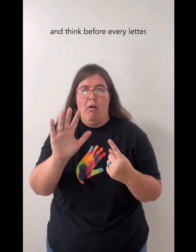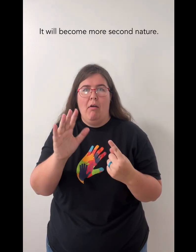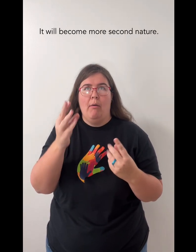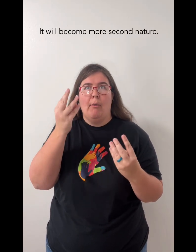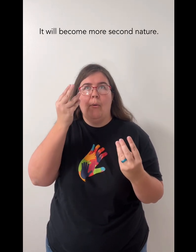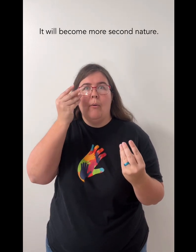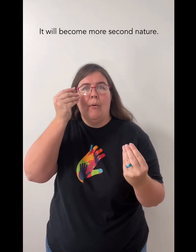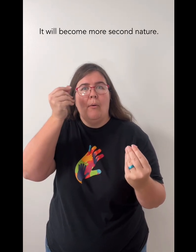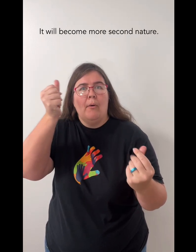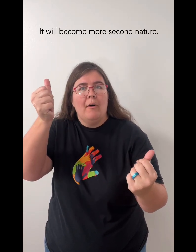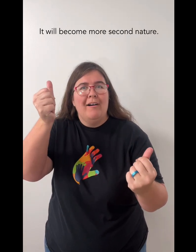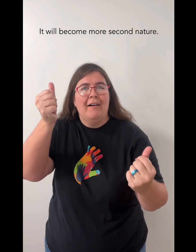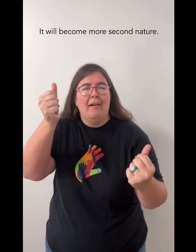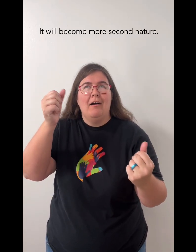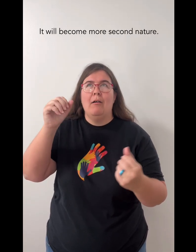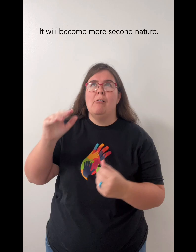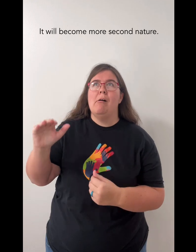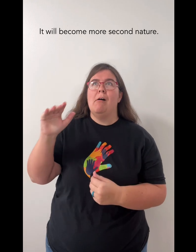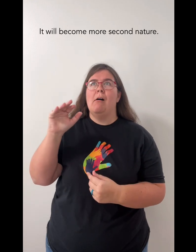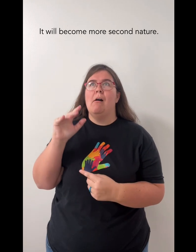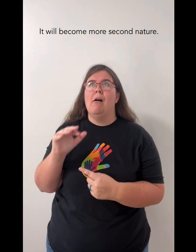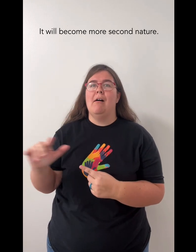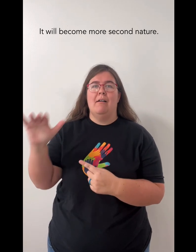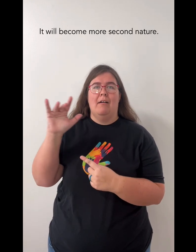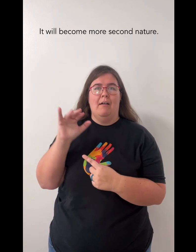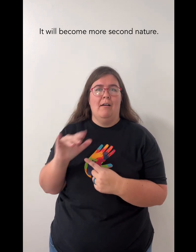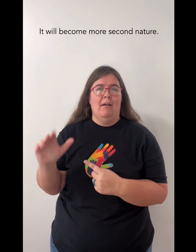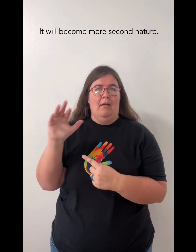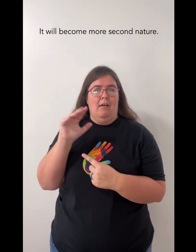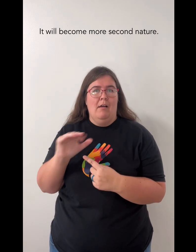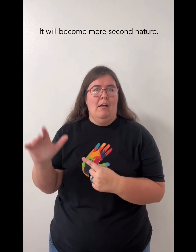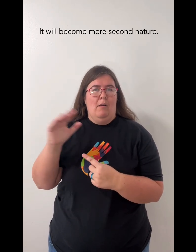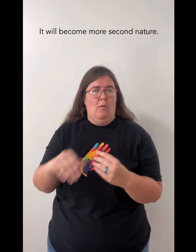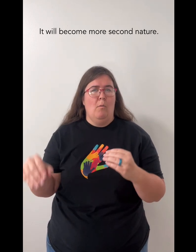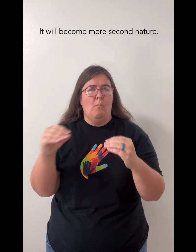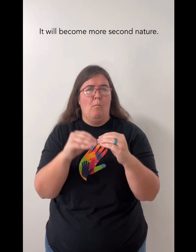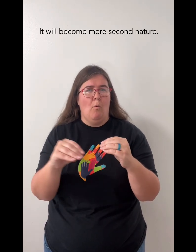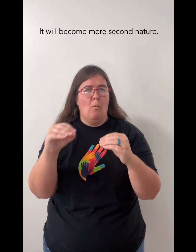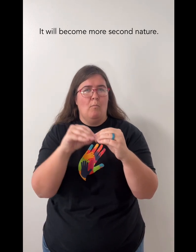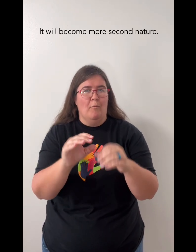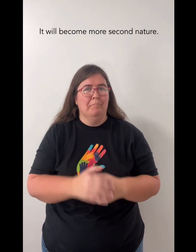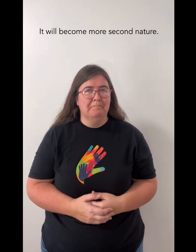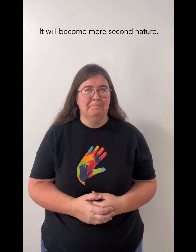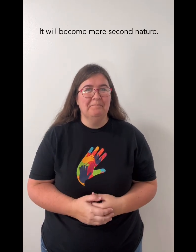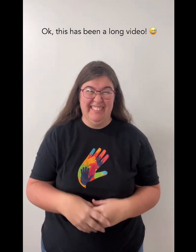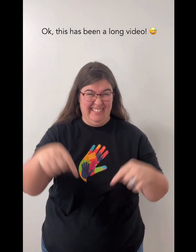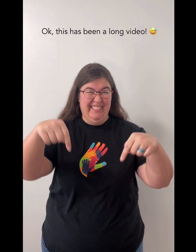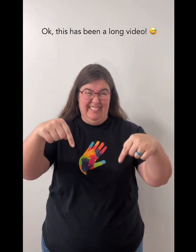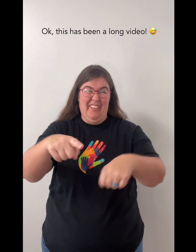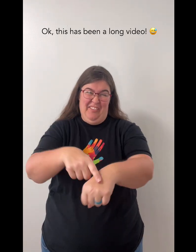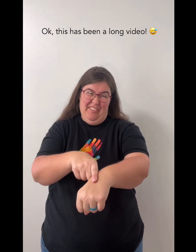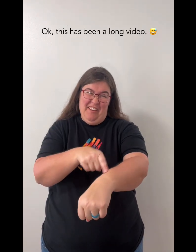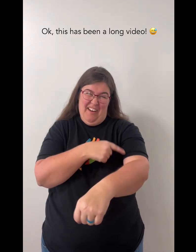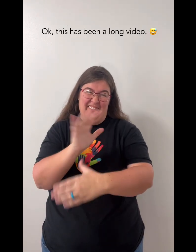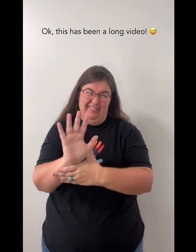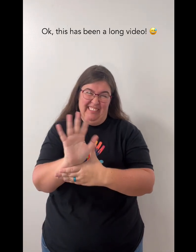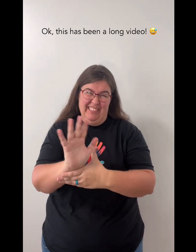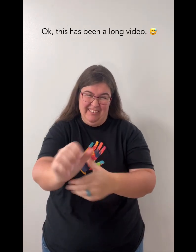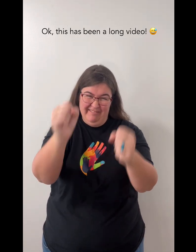It will become more second nature. Ok, this has been a long video!